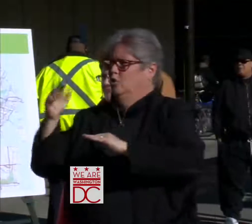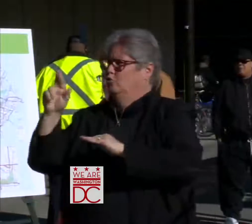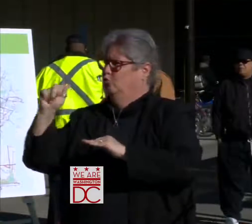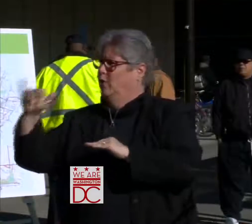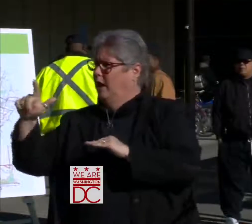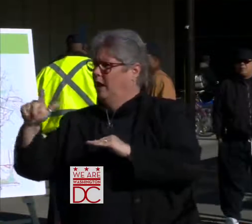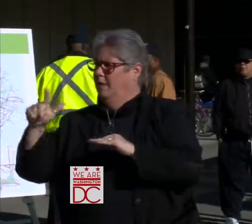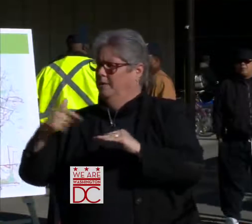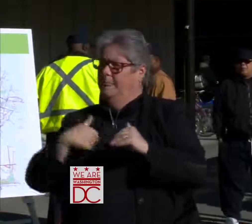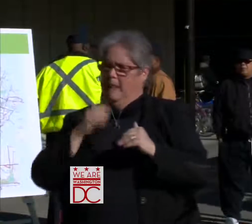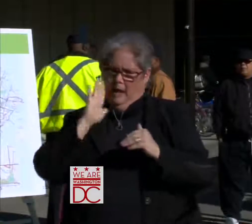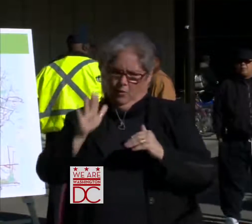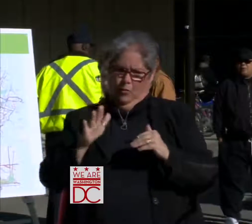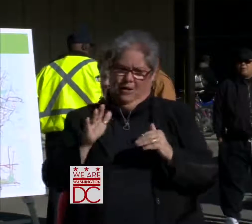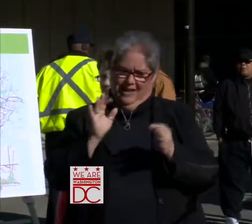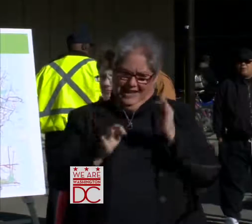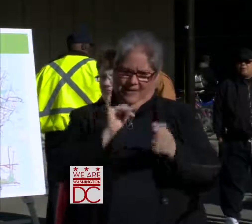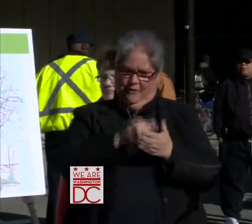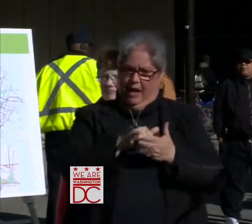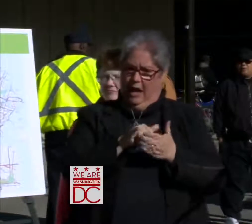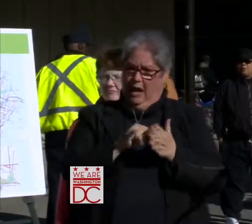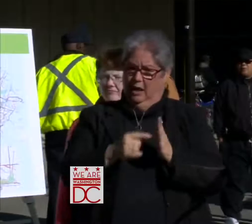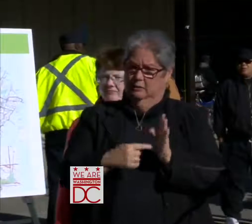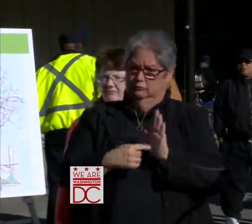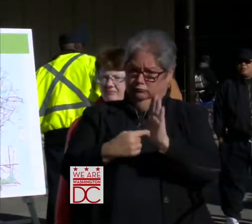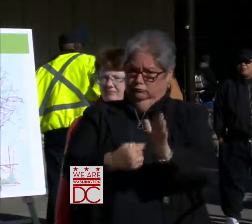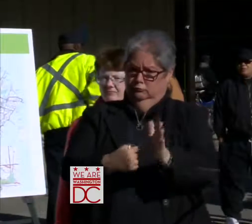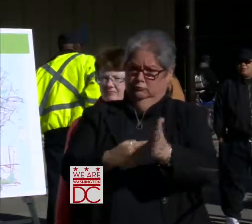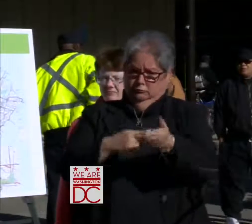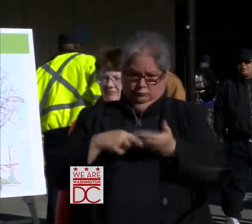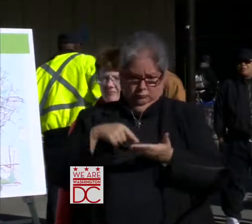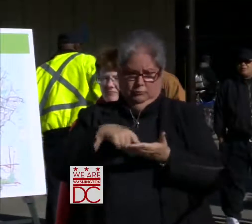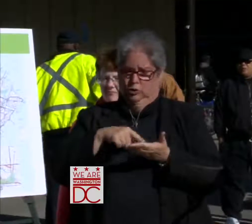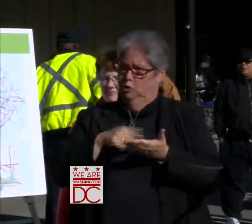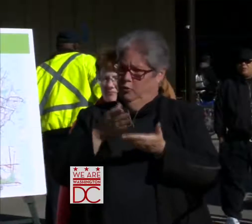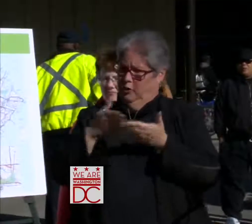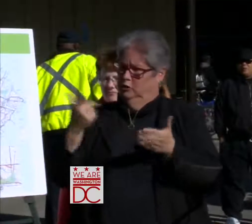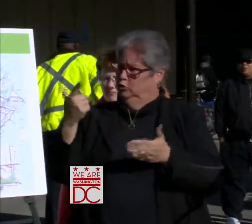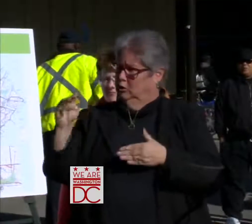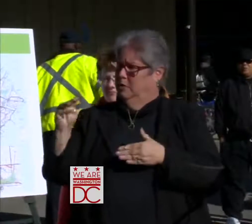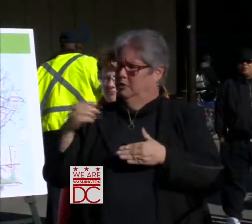SOMETHING THAT I WILL IF THAT IS PRESENTED BY THE GENERAL MANAGER WOULD BE VERY CONCERNING TO US.